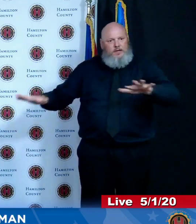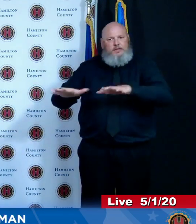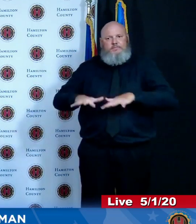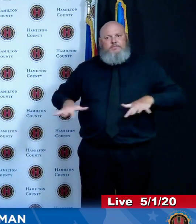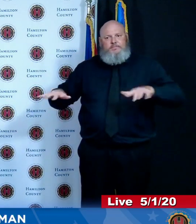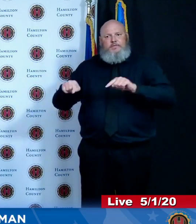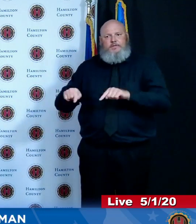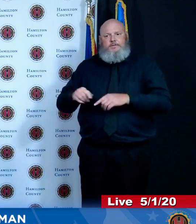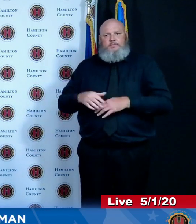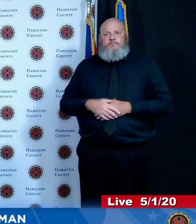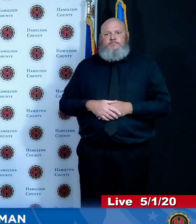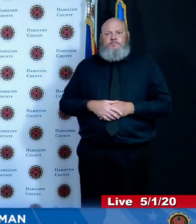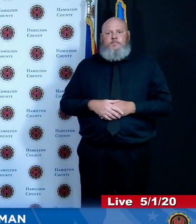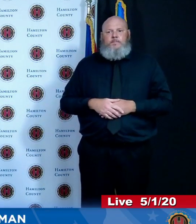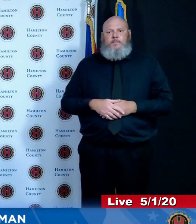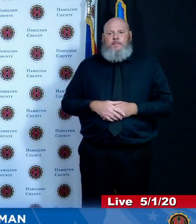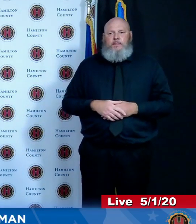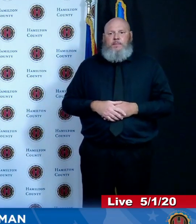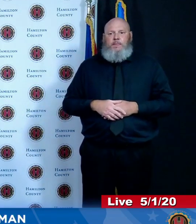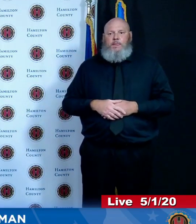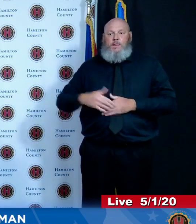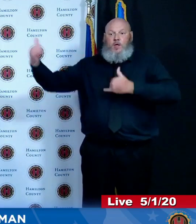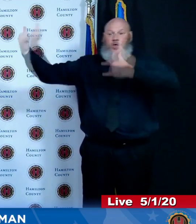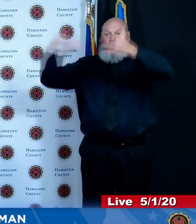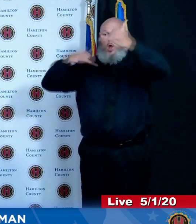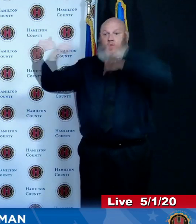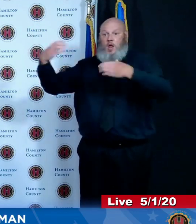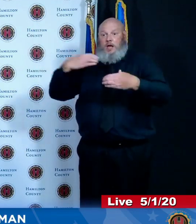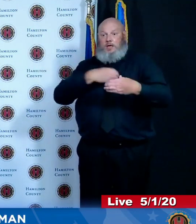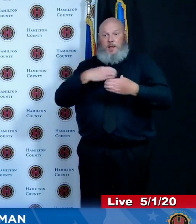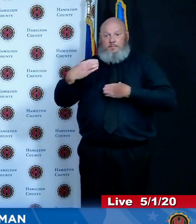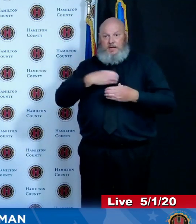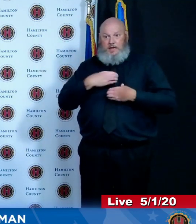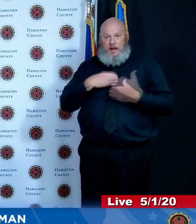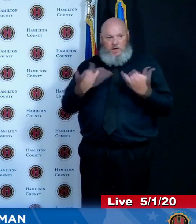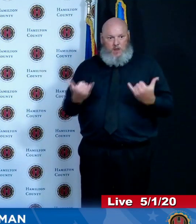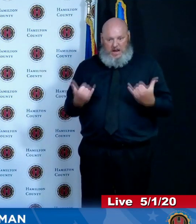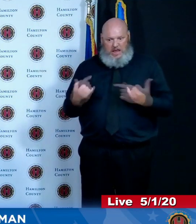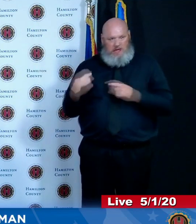significantly and so if we do see a spike here in the coming weeks we are we